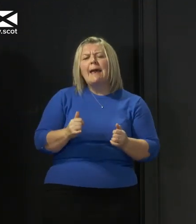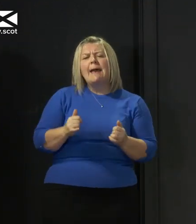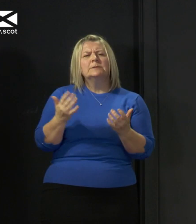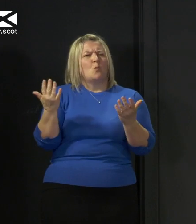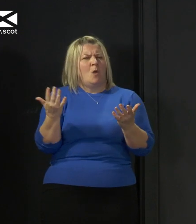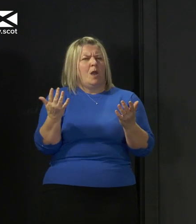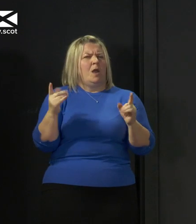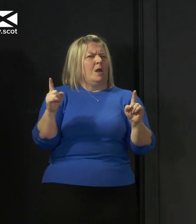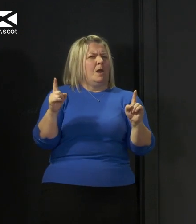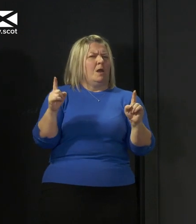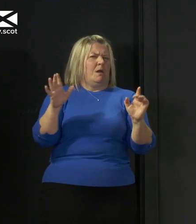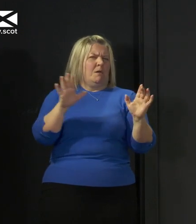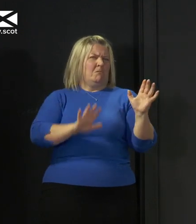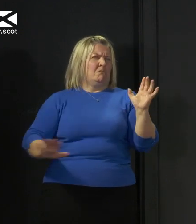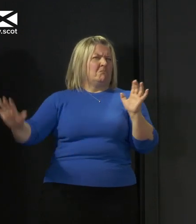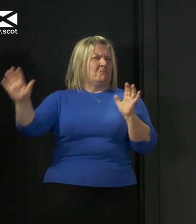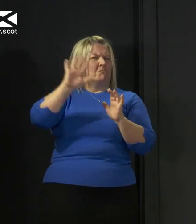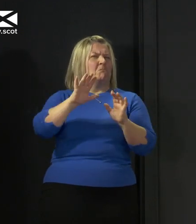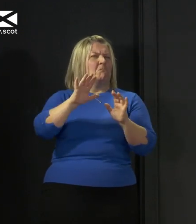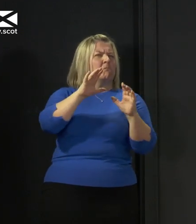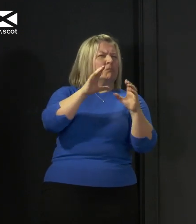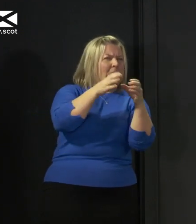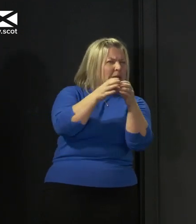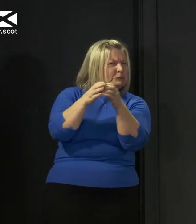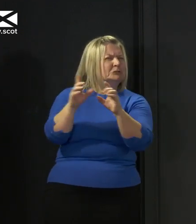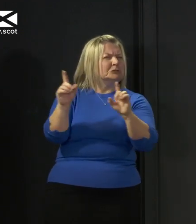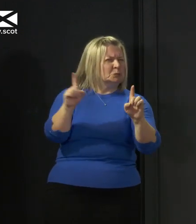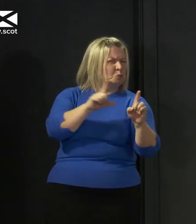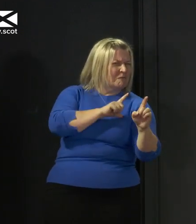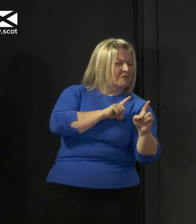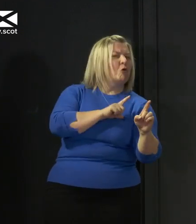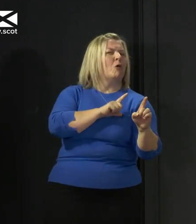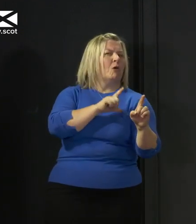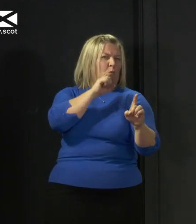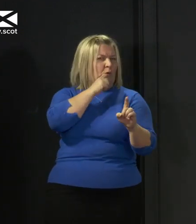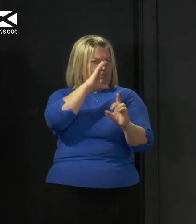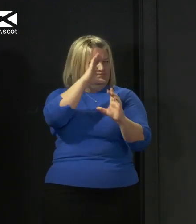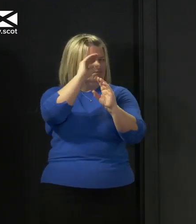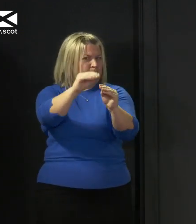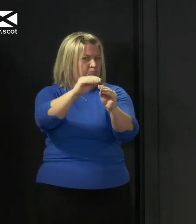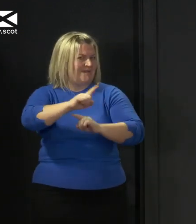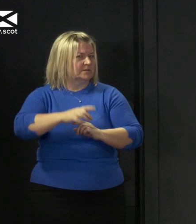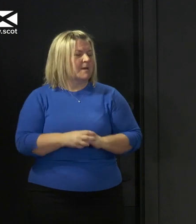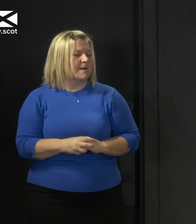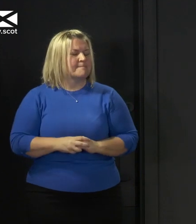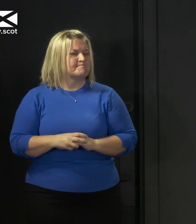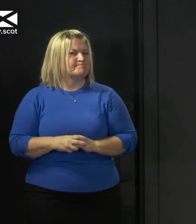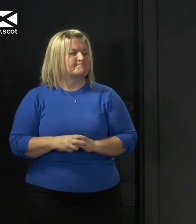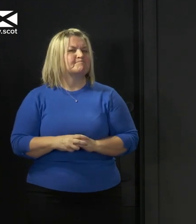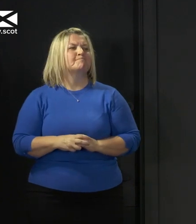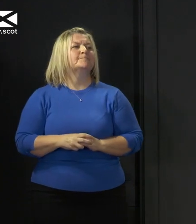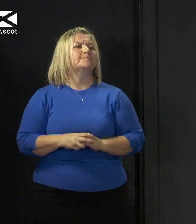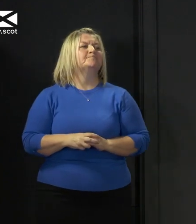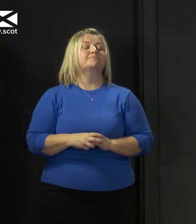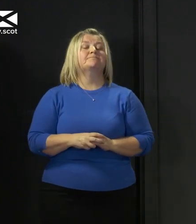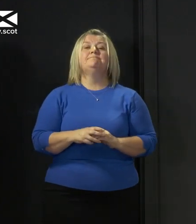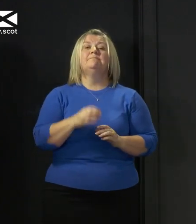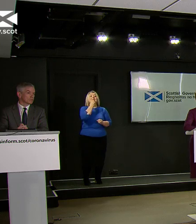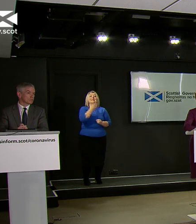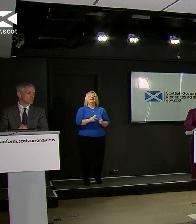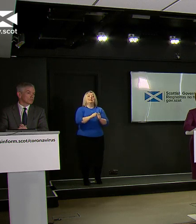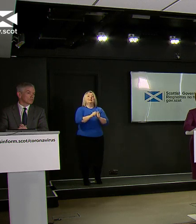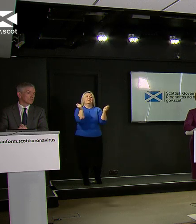and how that matches with our capacity Tom Martin from The Daily Express and on